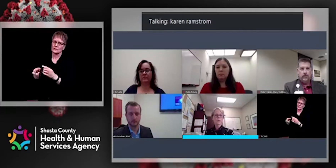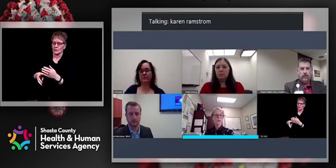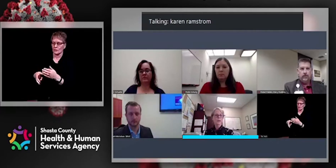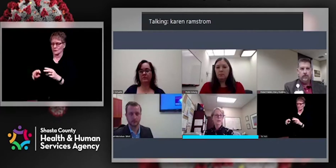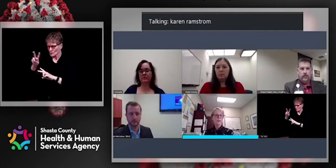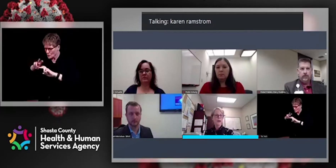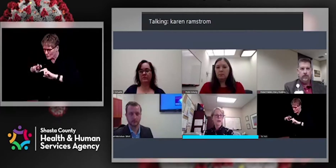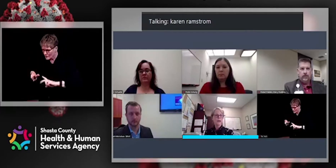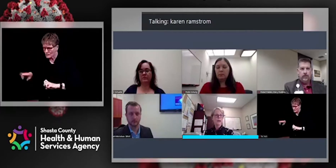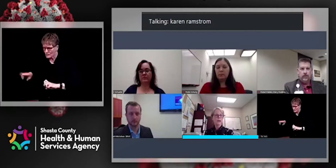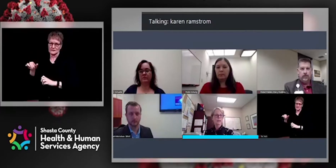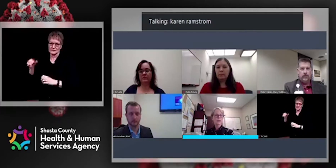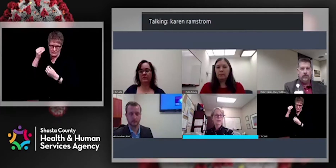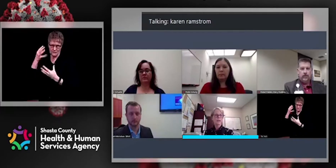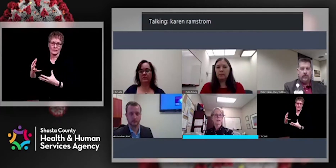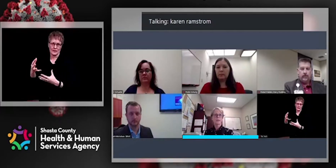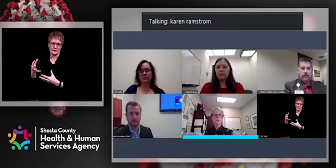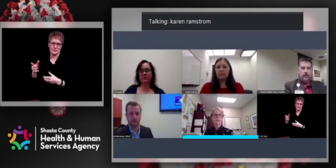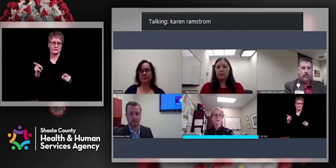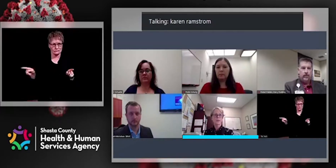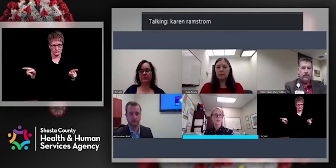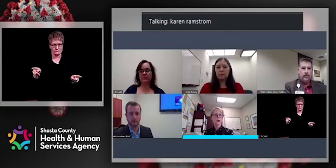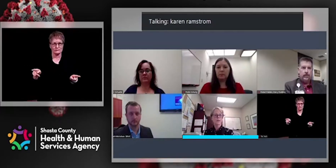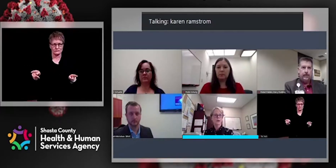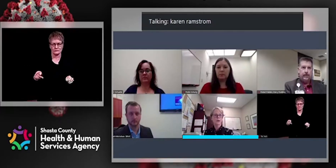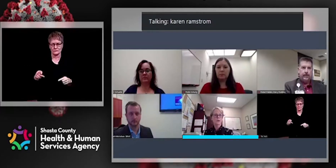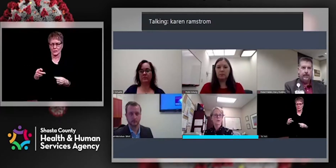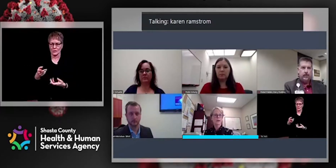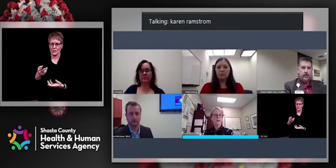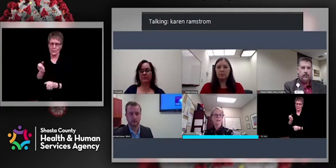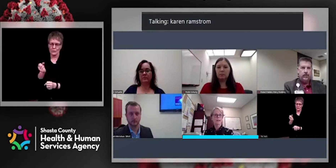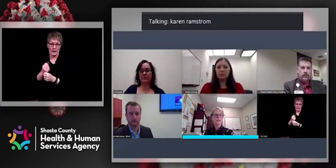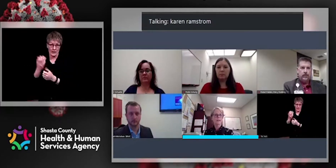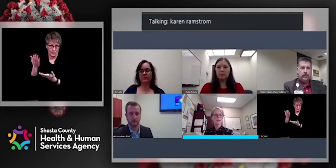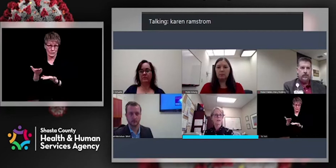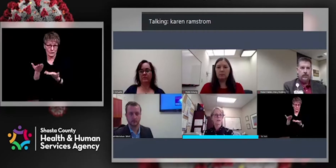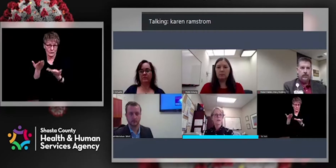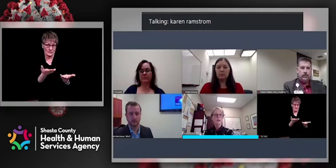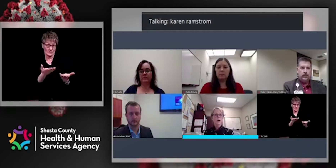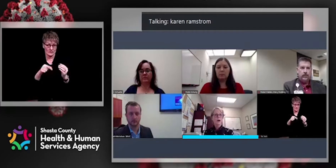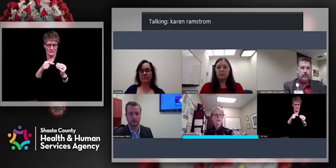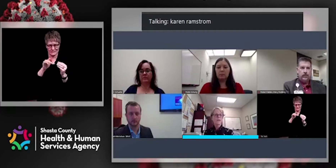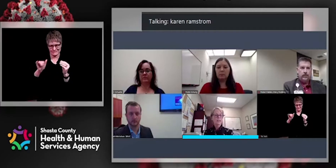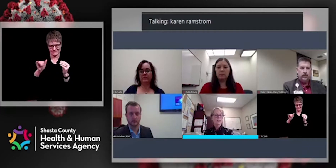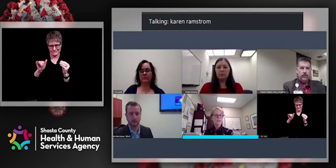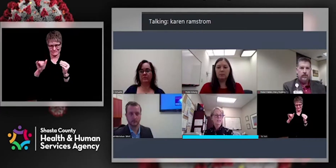will be looking at that and making recommendations about use of that vaccine. So, all of that's very,